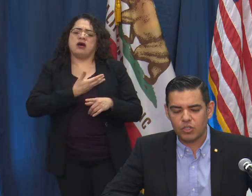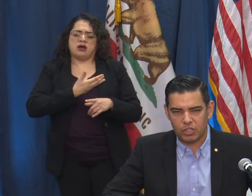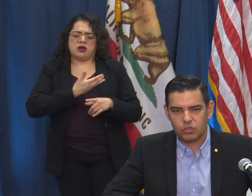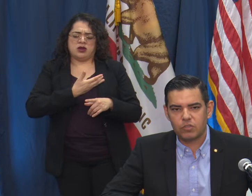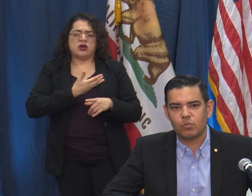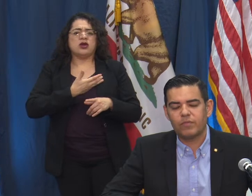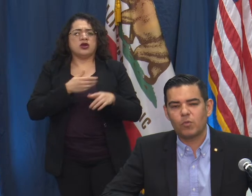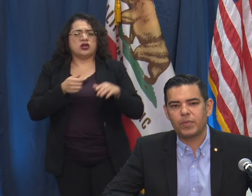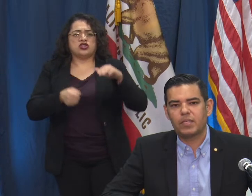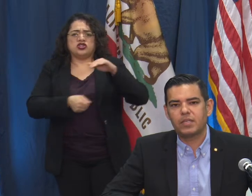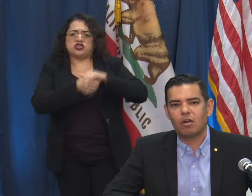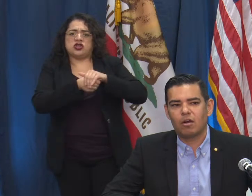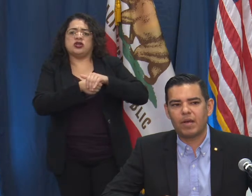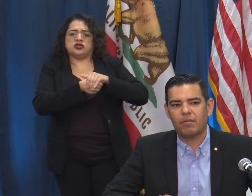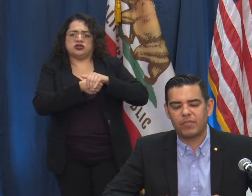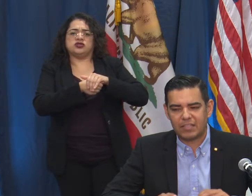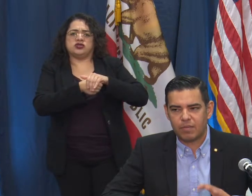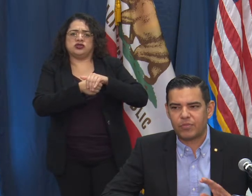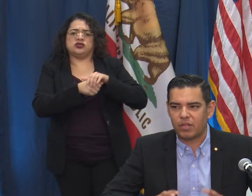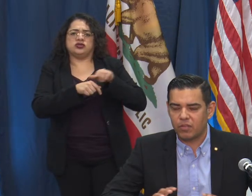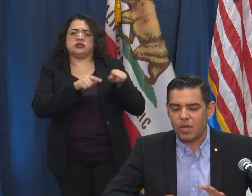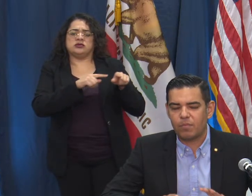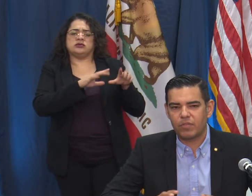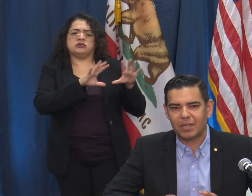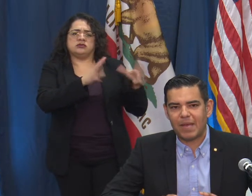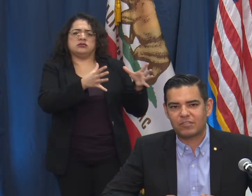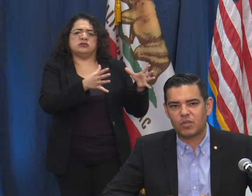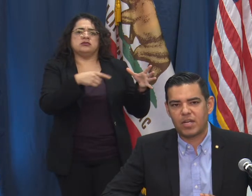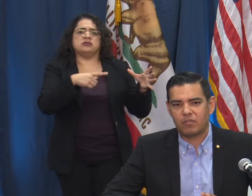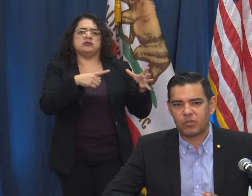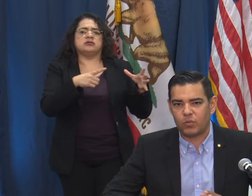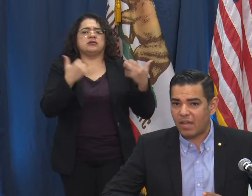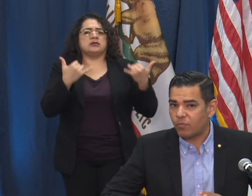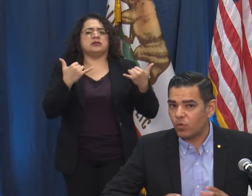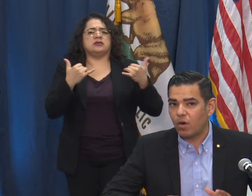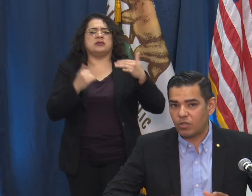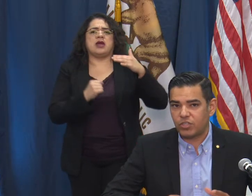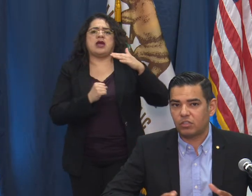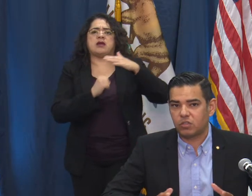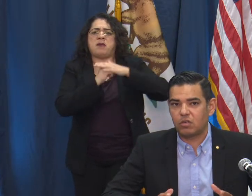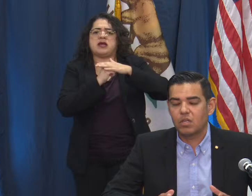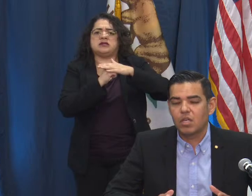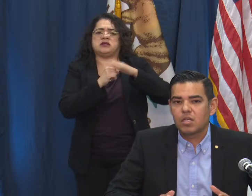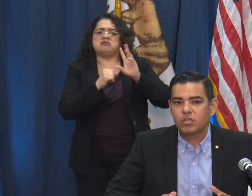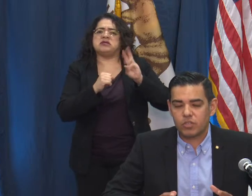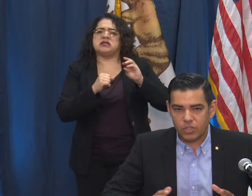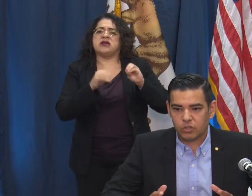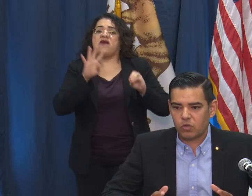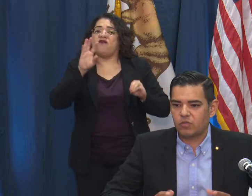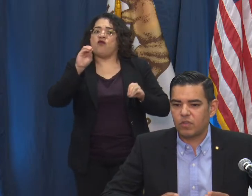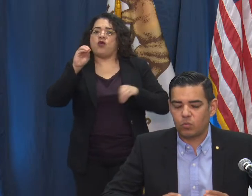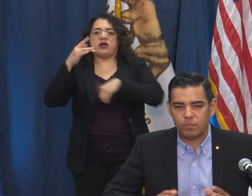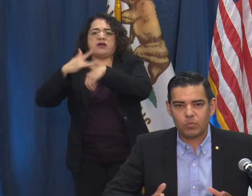shelters that we've opened, that's about the the number of the capacity right now so we have room. Our shelters and the rooms that we